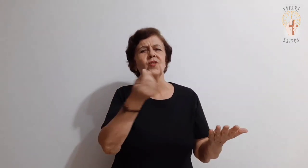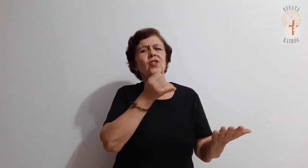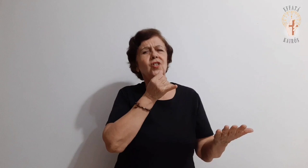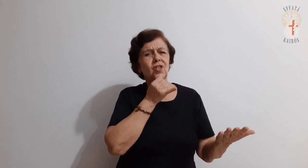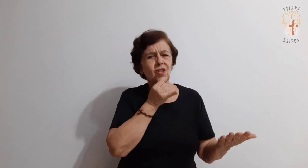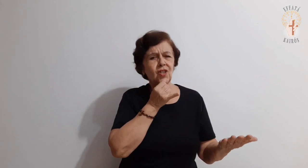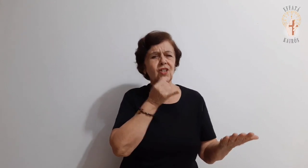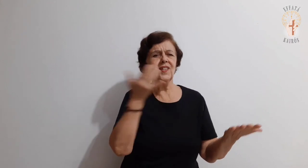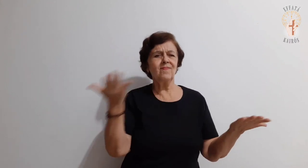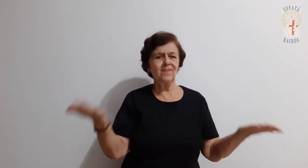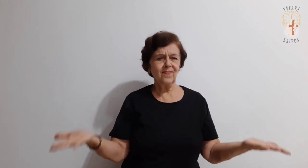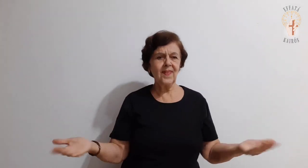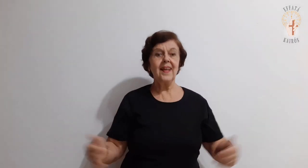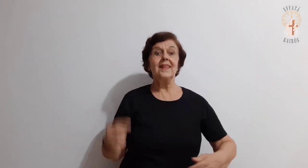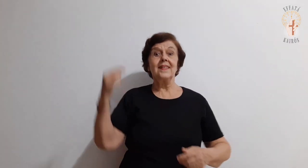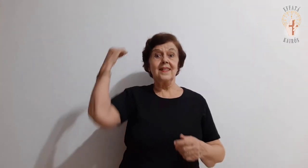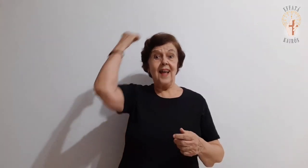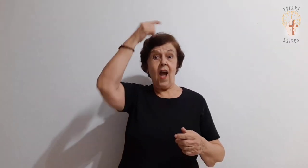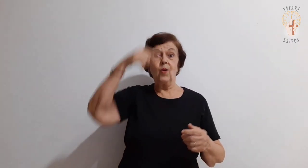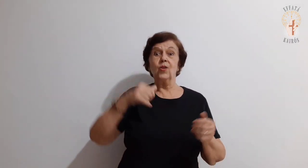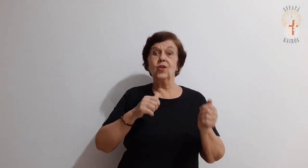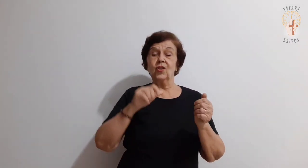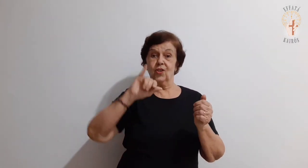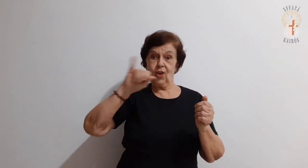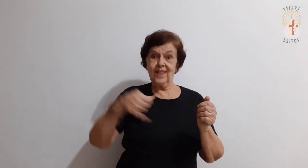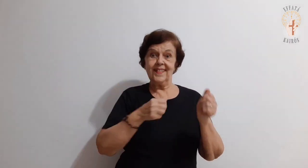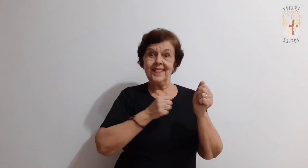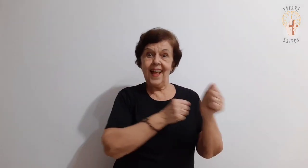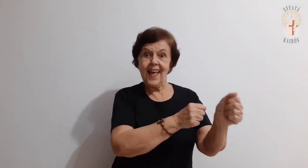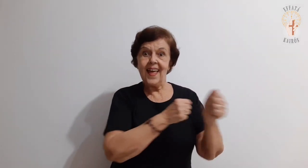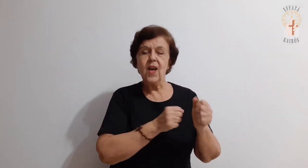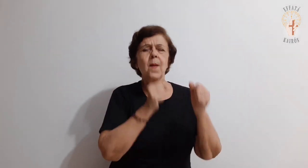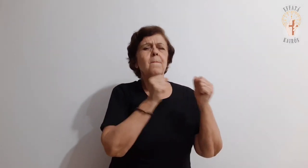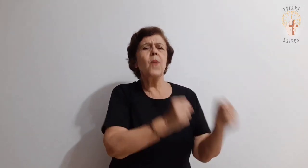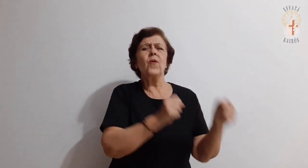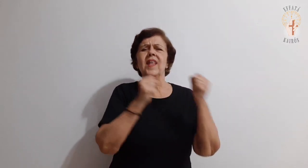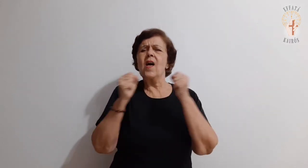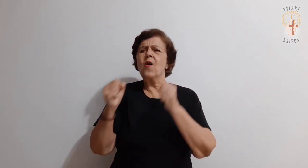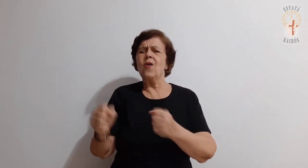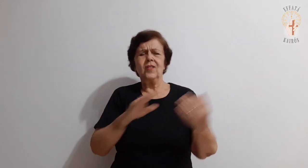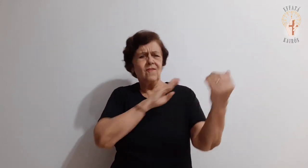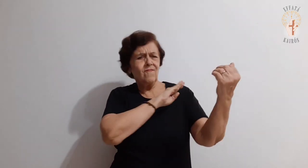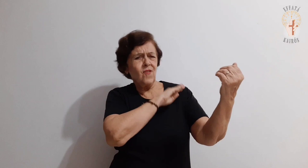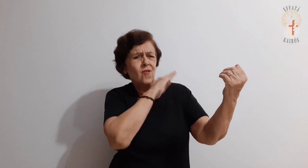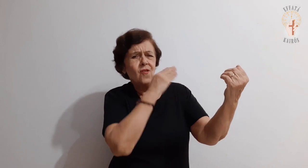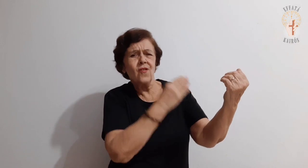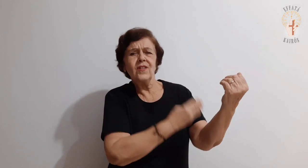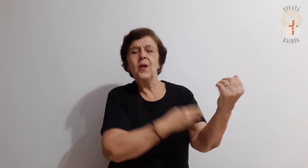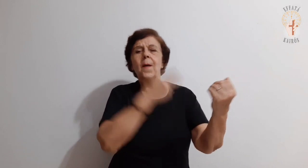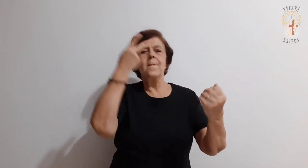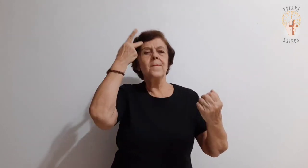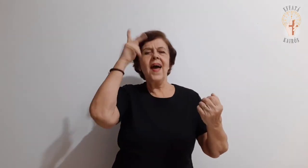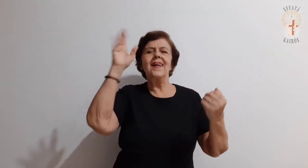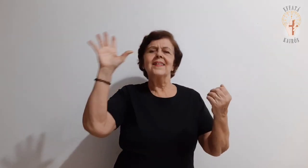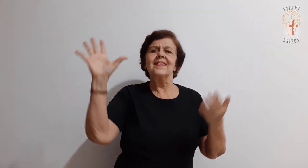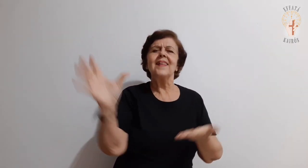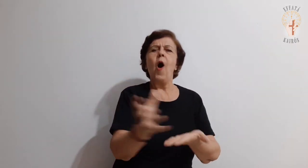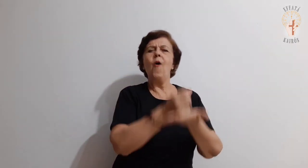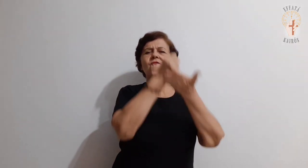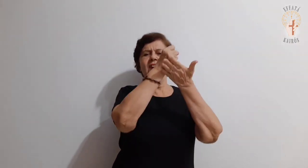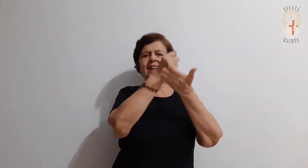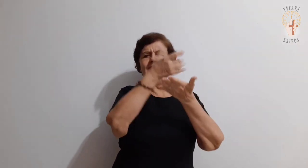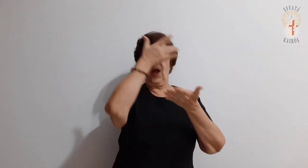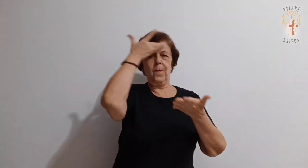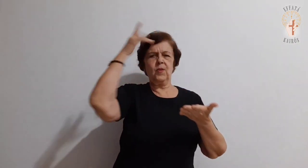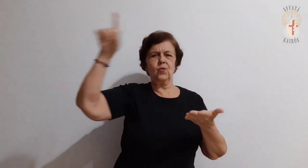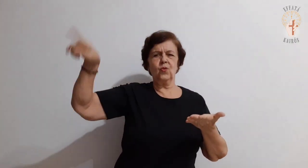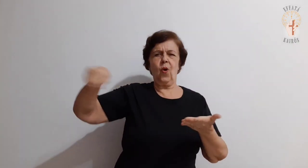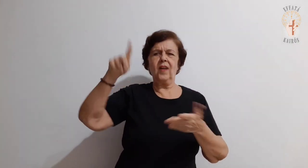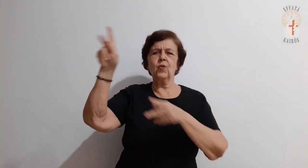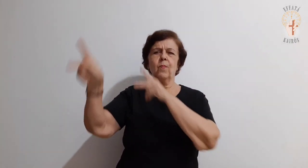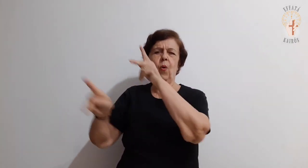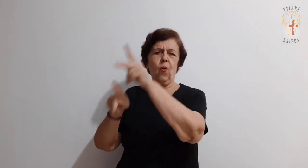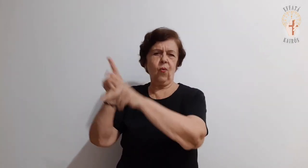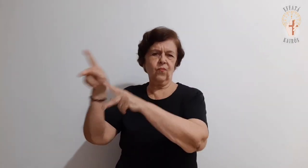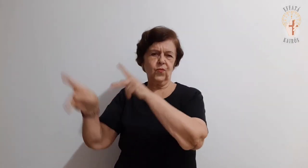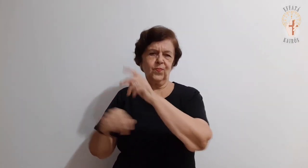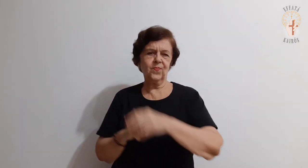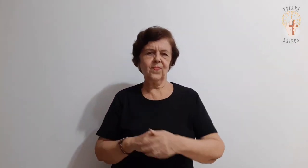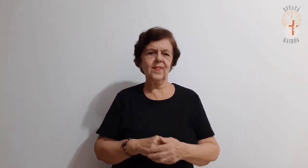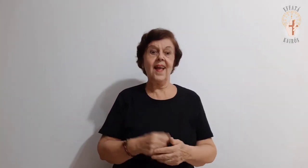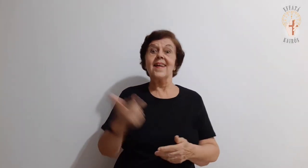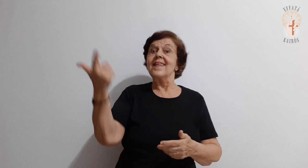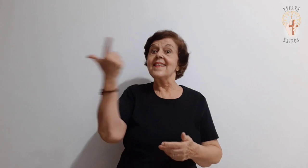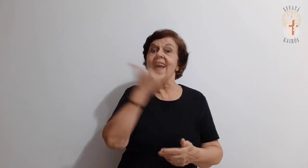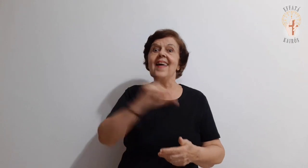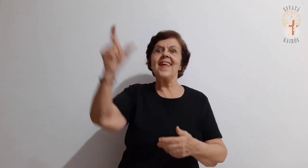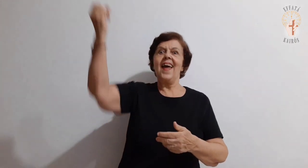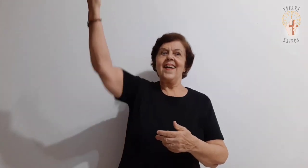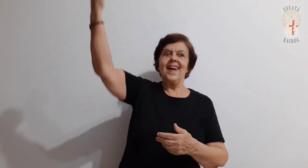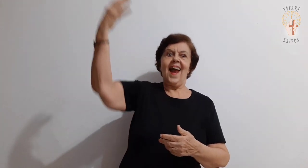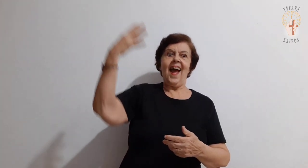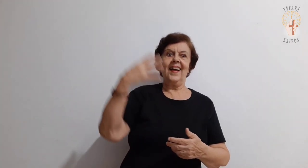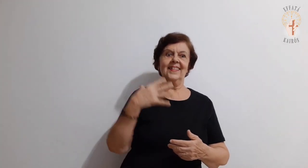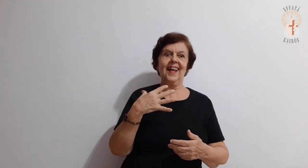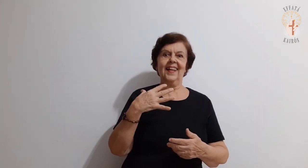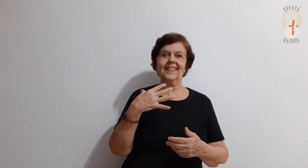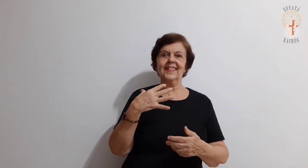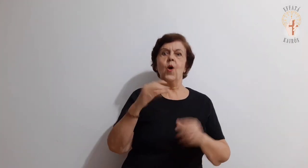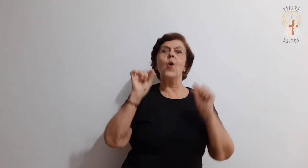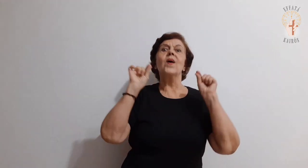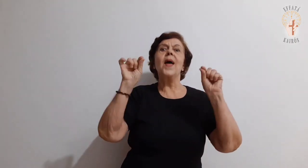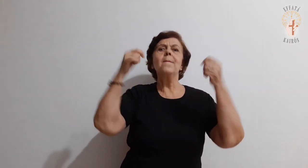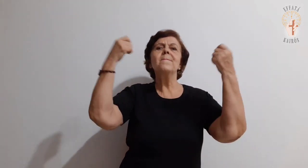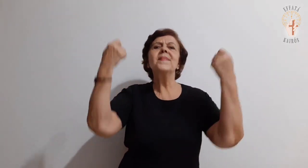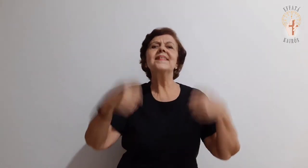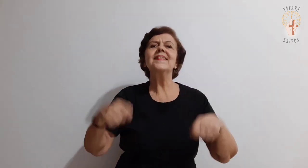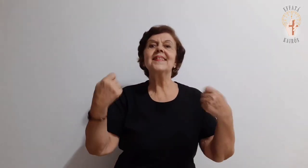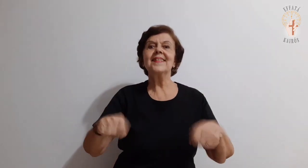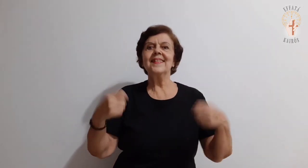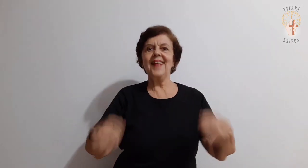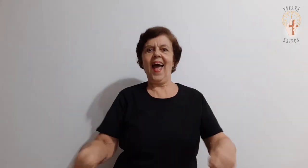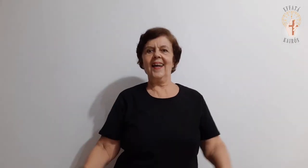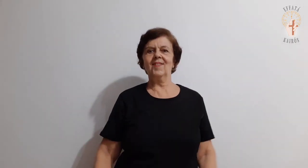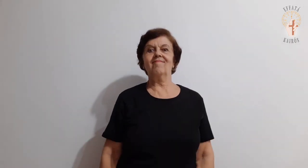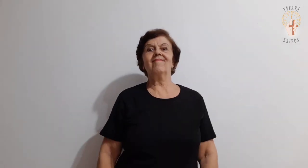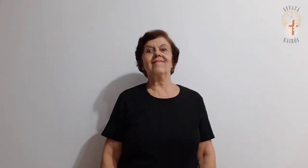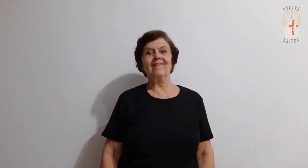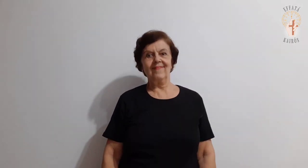and effective means for their salvation and to reach the graces they needed "